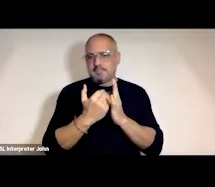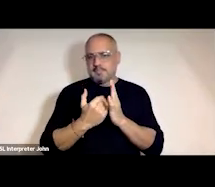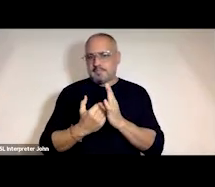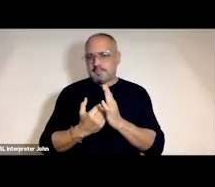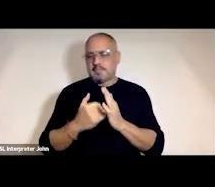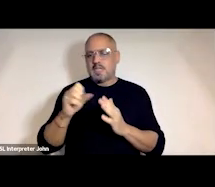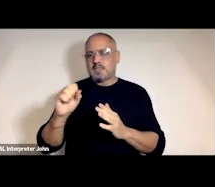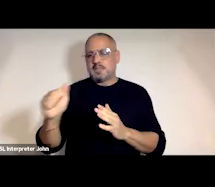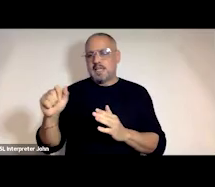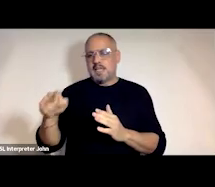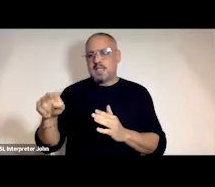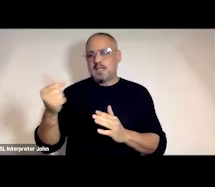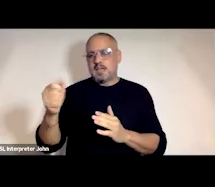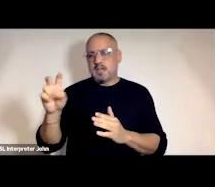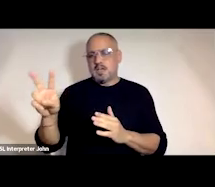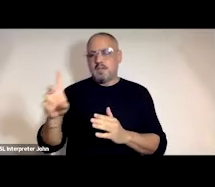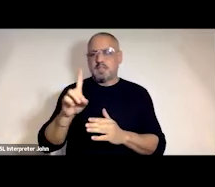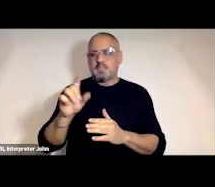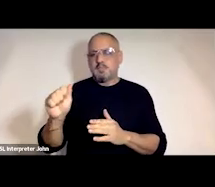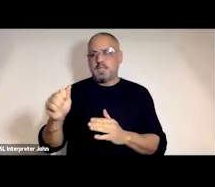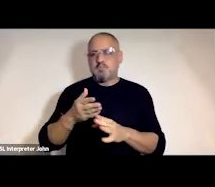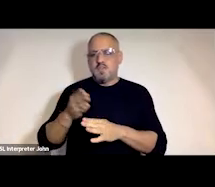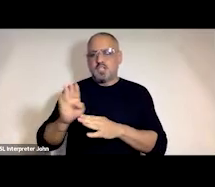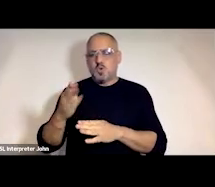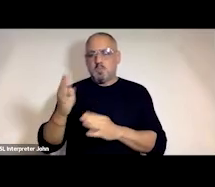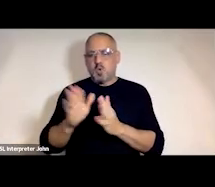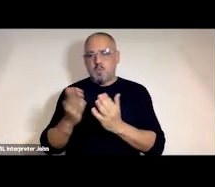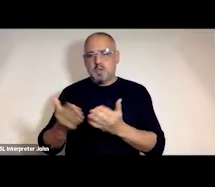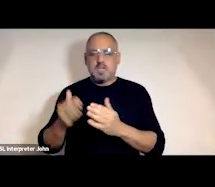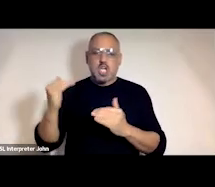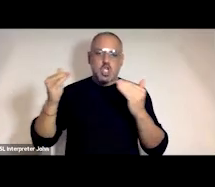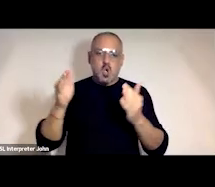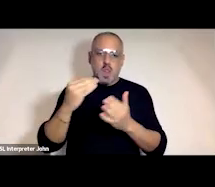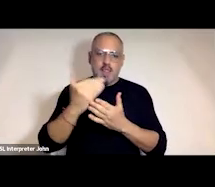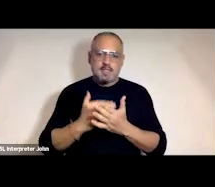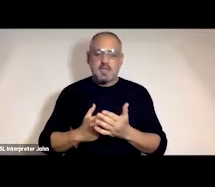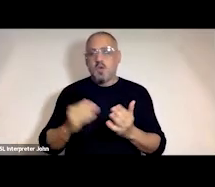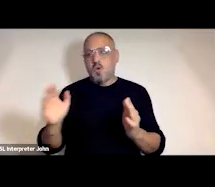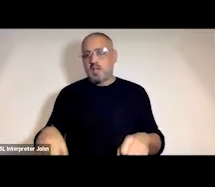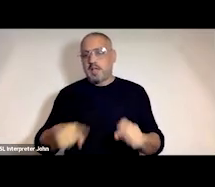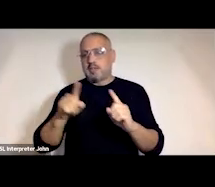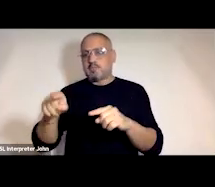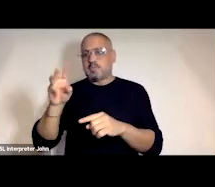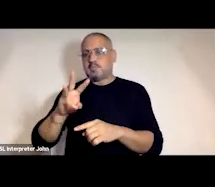SSA.dot.gov/disability/professionals/bluebook/adultlisting, or you can simply go to ssa.gov,